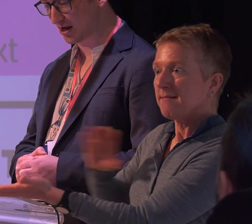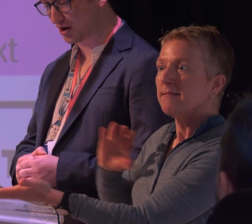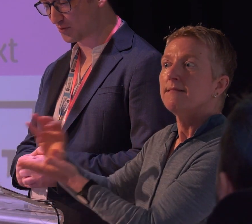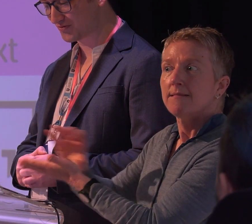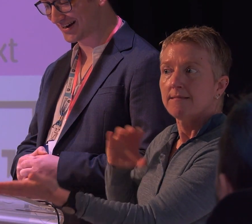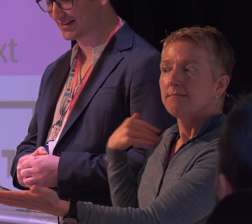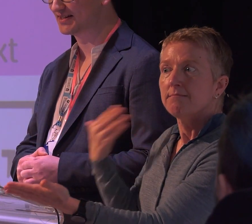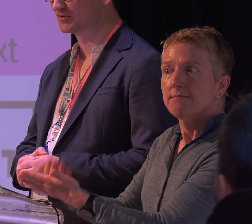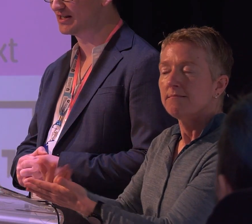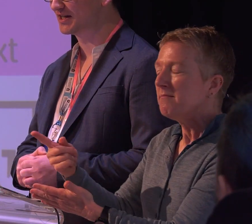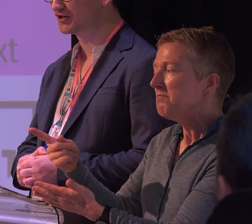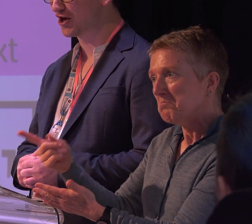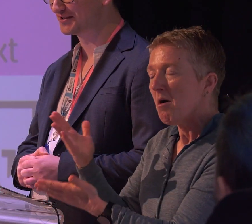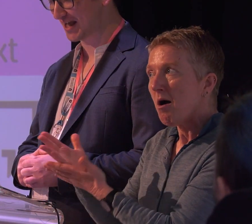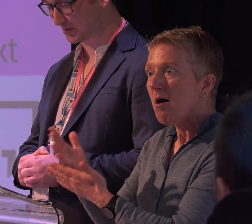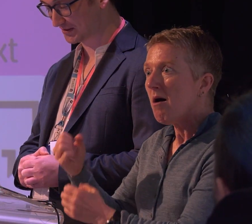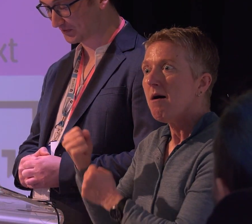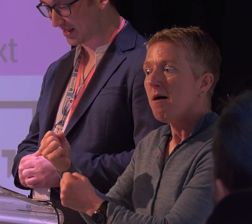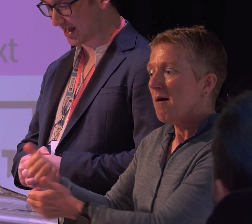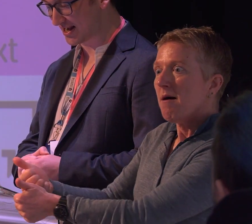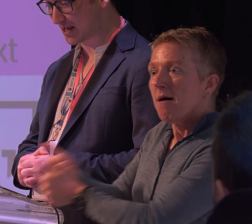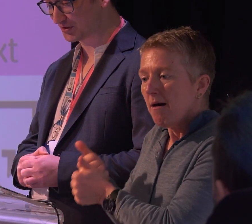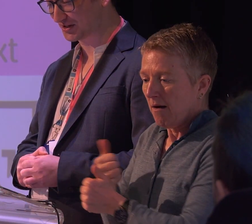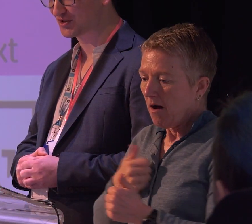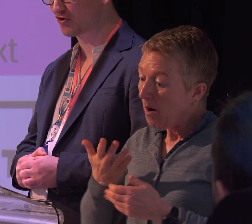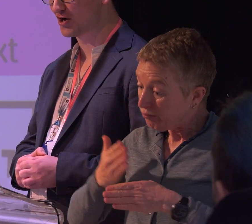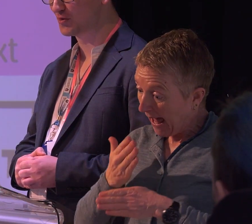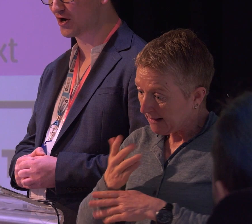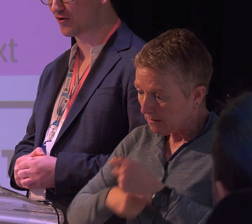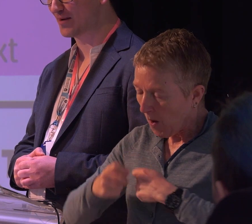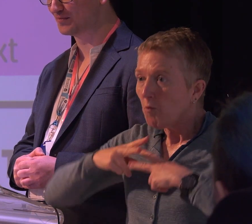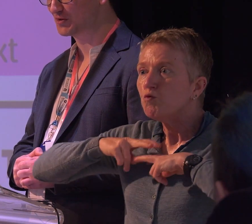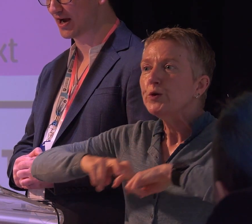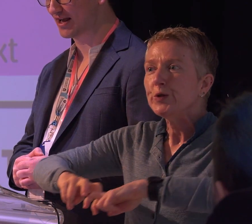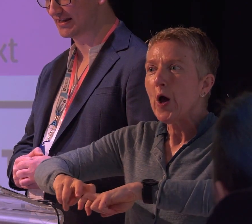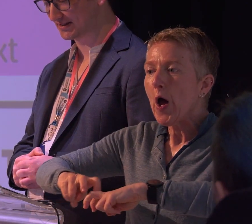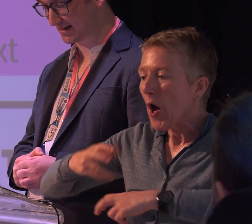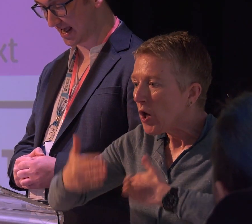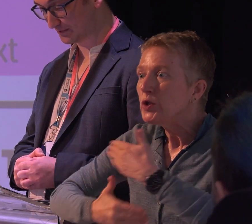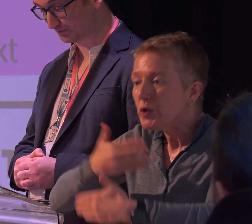on our practise as research concept and enabled us to grow the programme to where it is today.